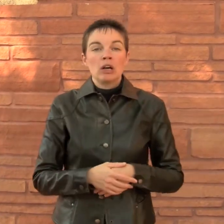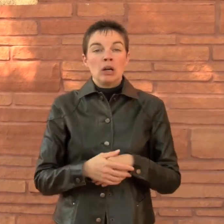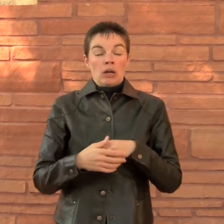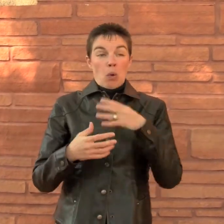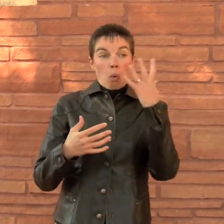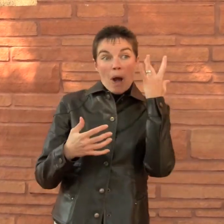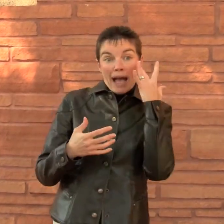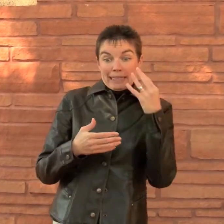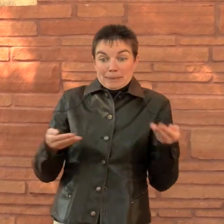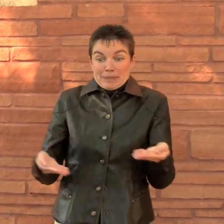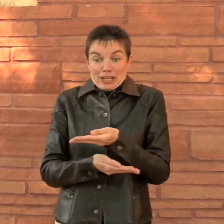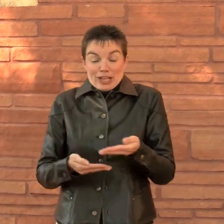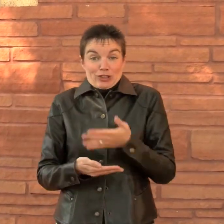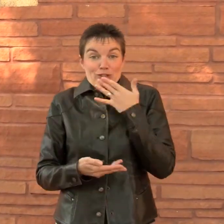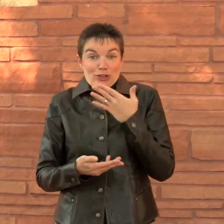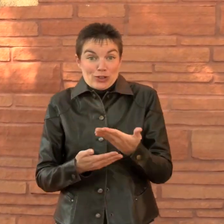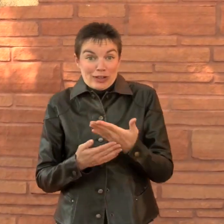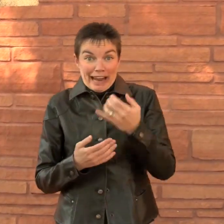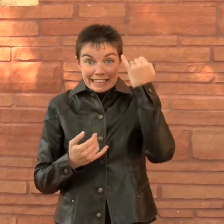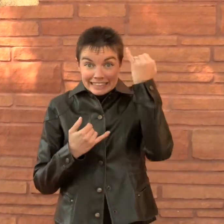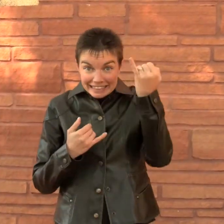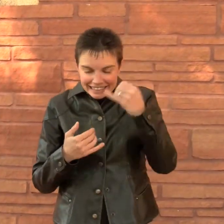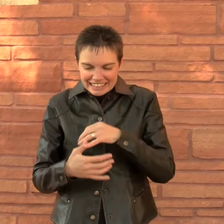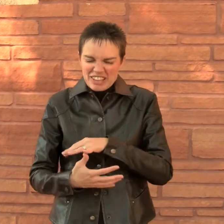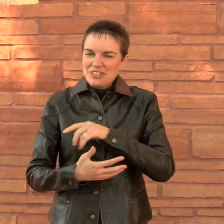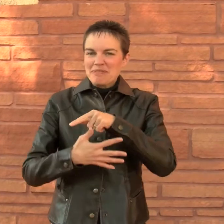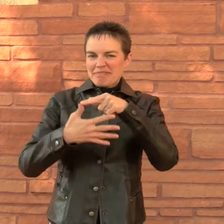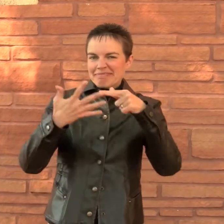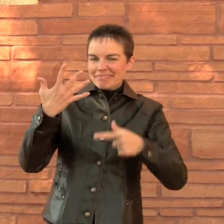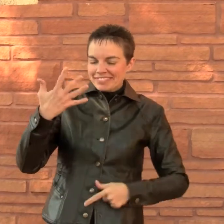There's a few reasons mediation is a good idea.